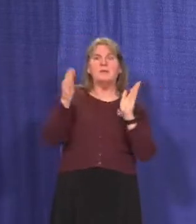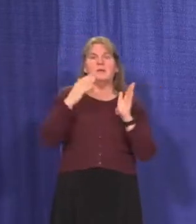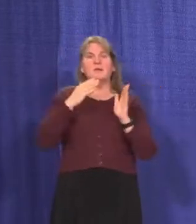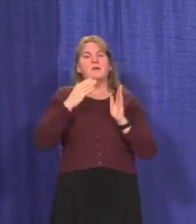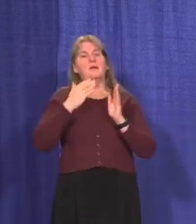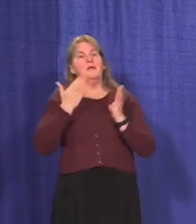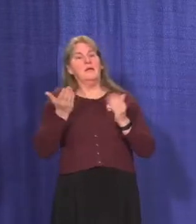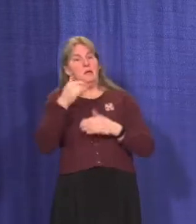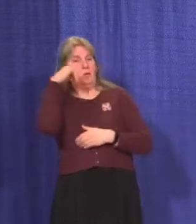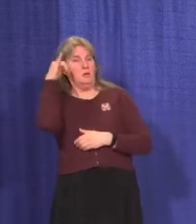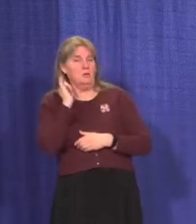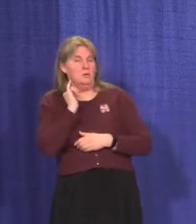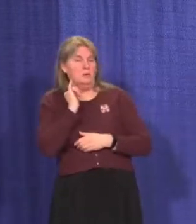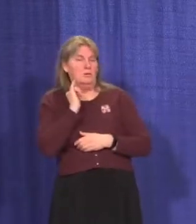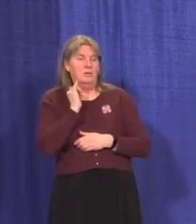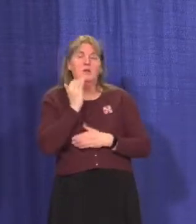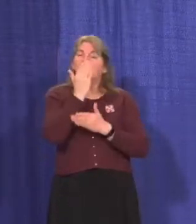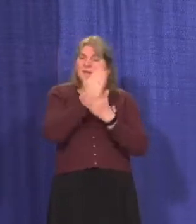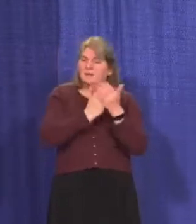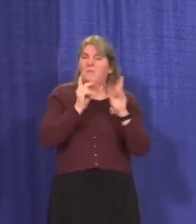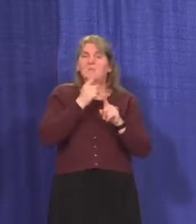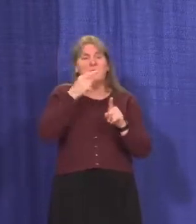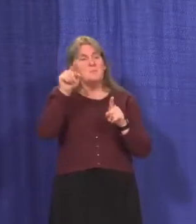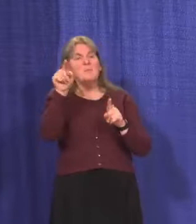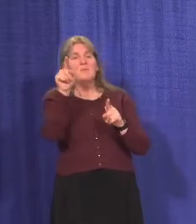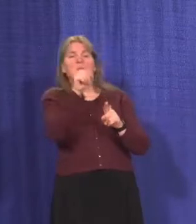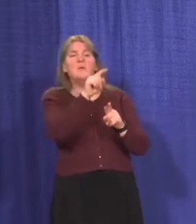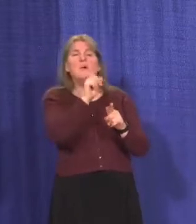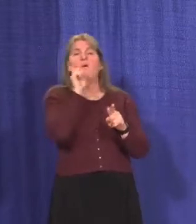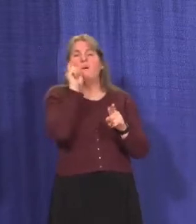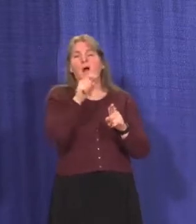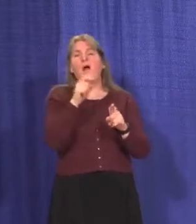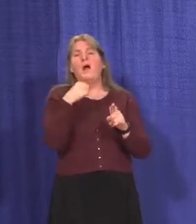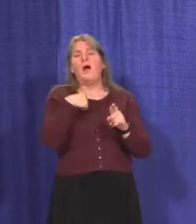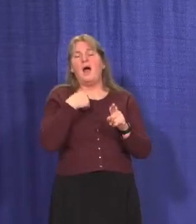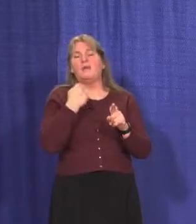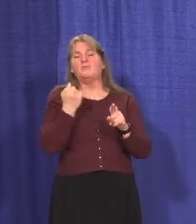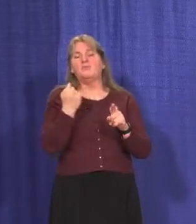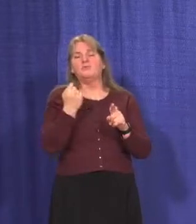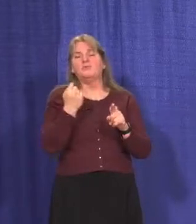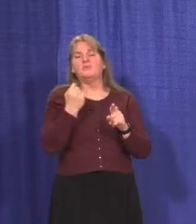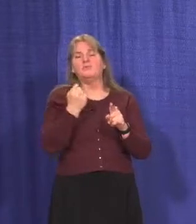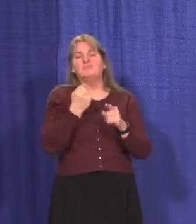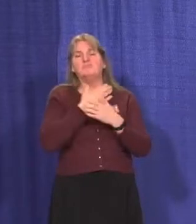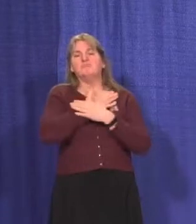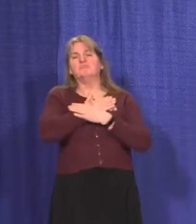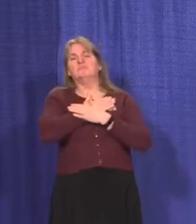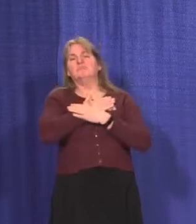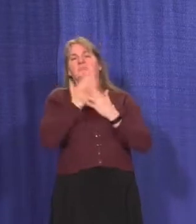might be needing to take some downtime because of side effects.